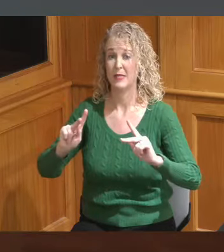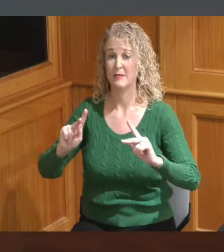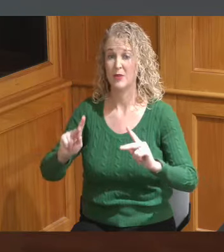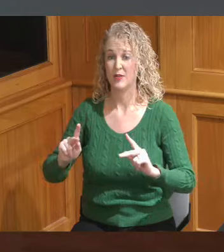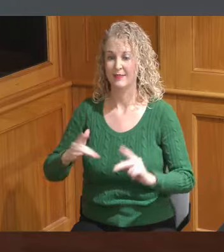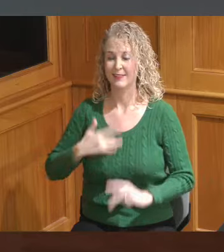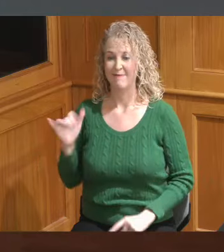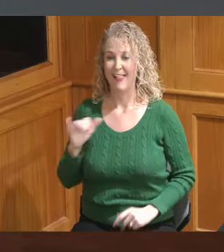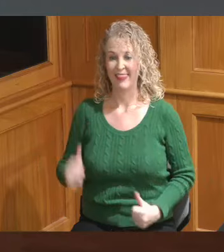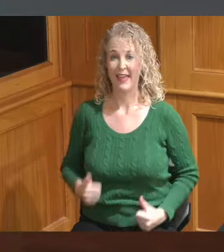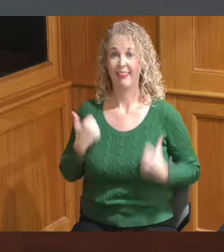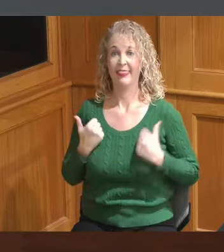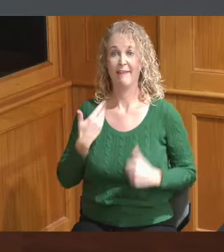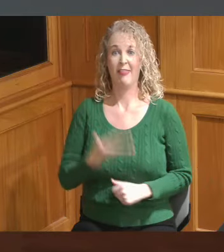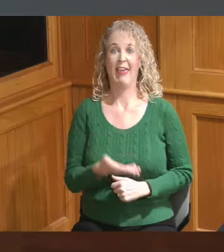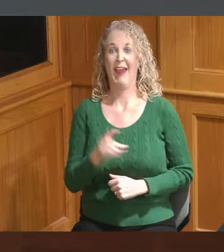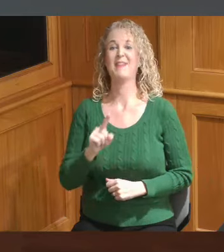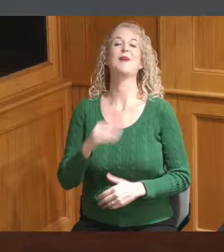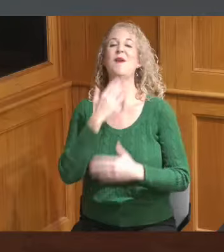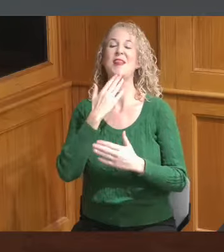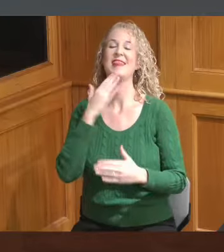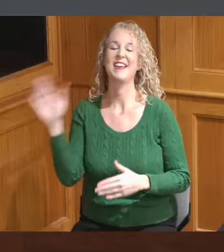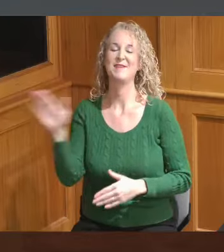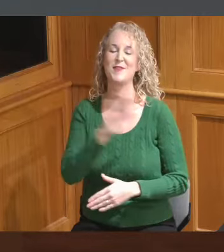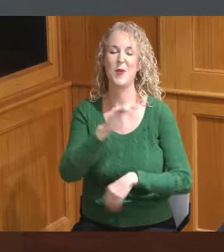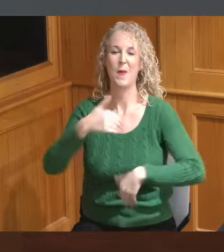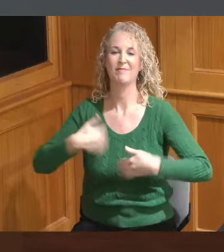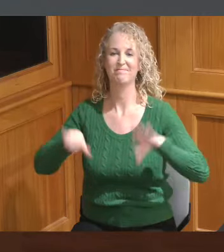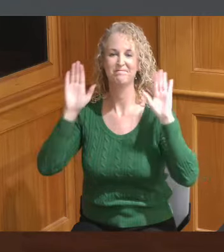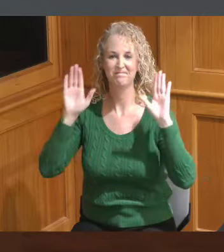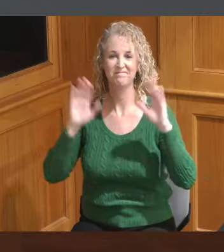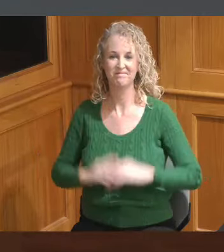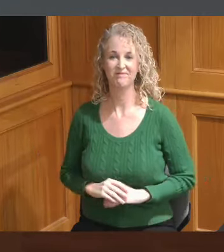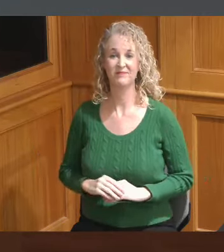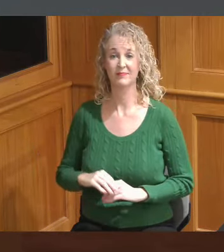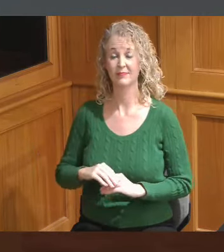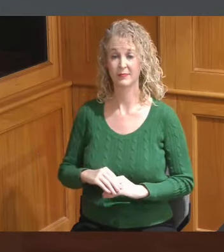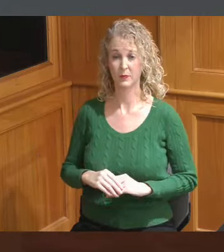while they were getting these projects done. So I want to thank them for that. Commissioners, also